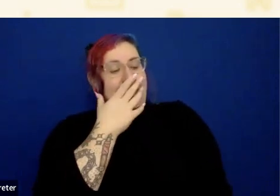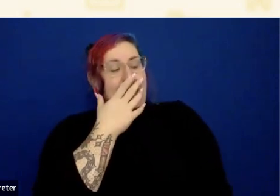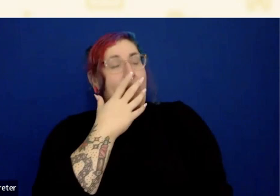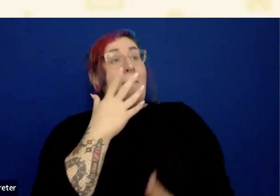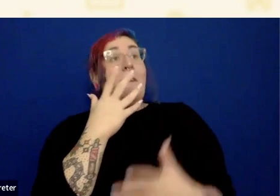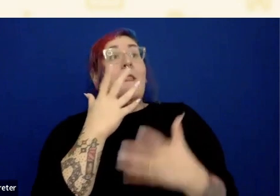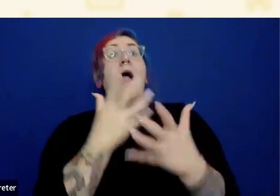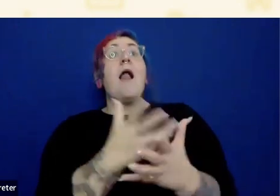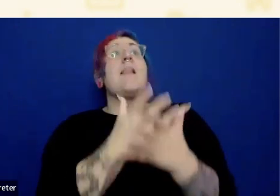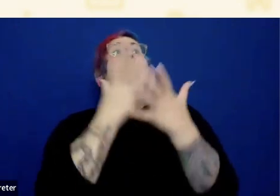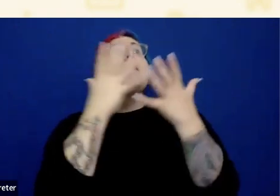of animation on it.